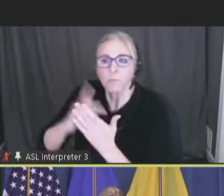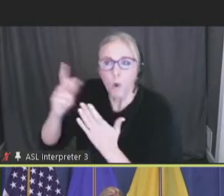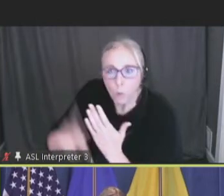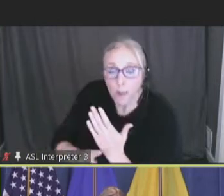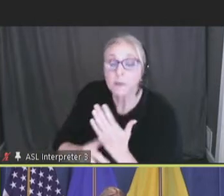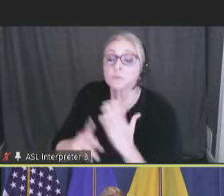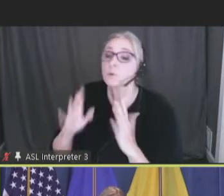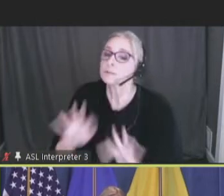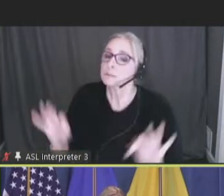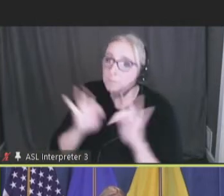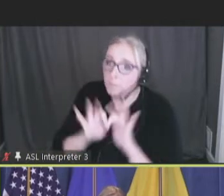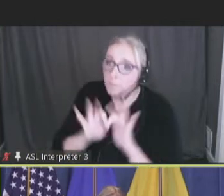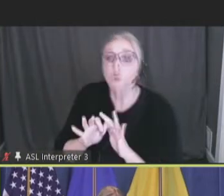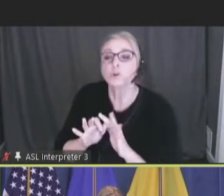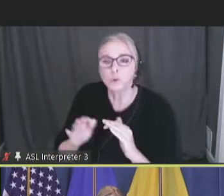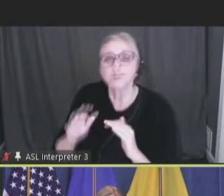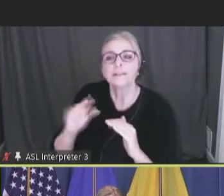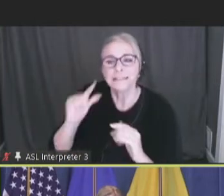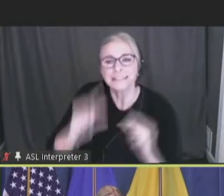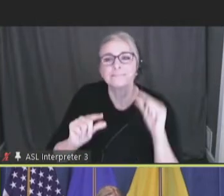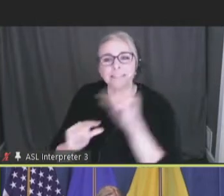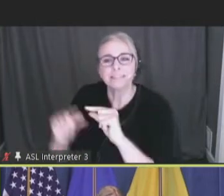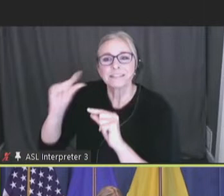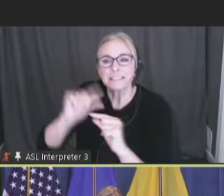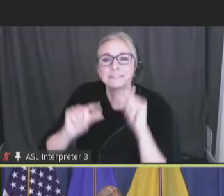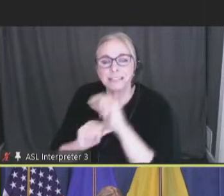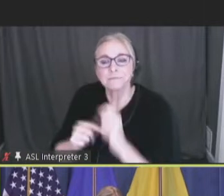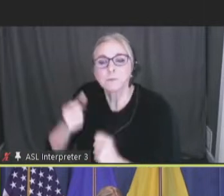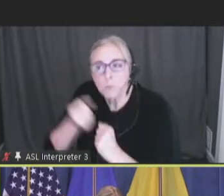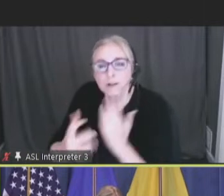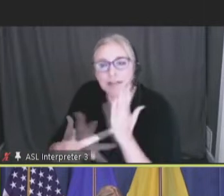to layer in support for capacity building and technical assistance throughout the project.